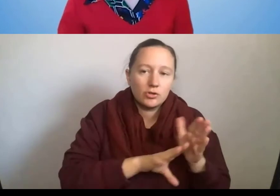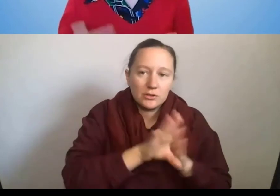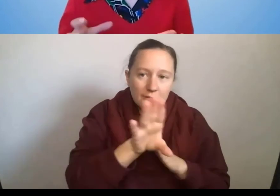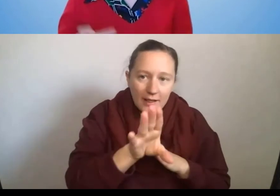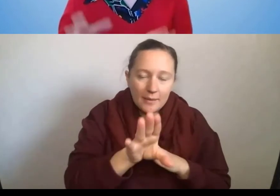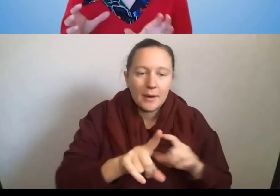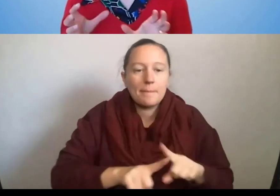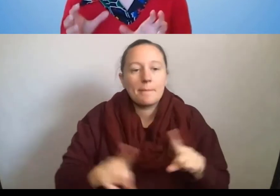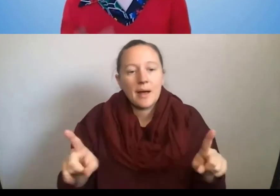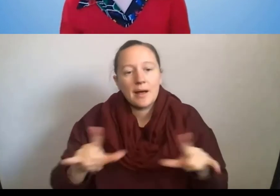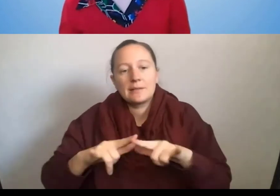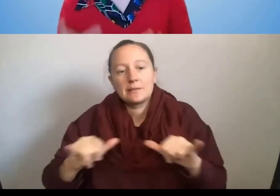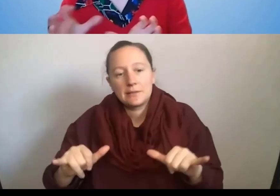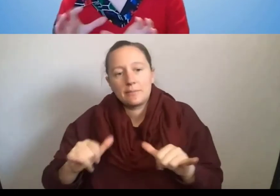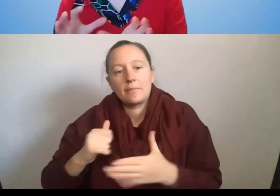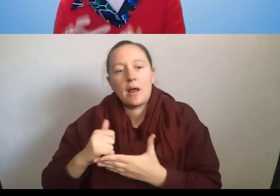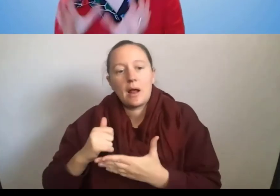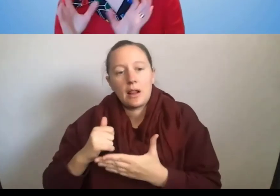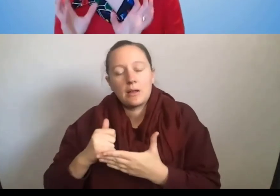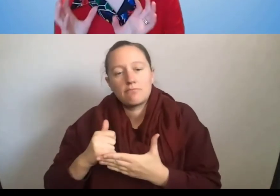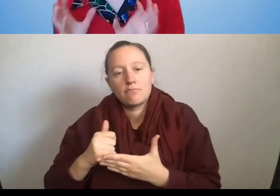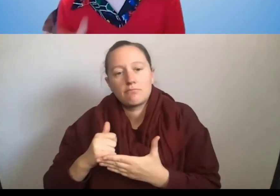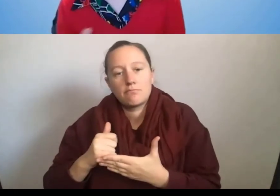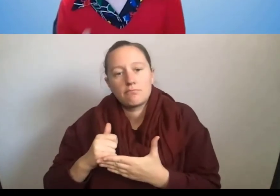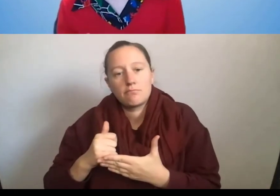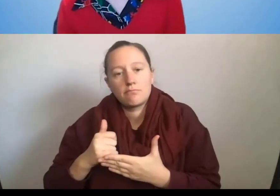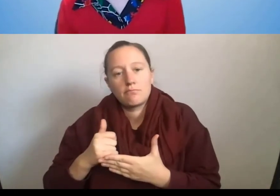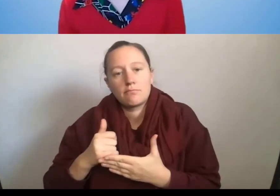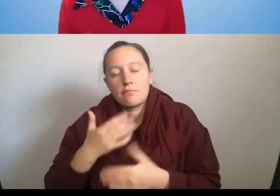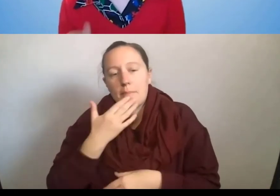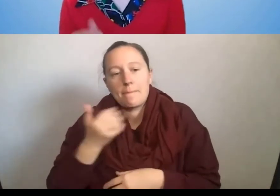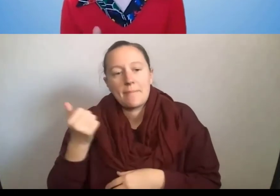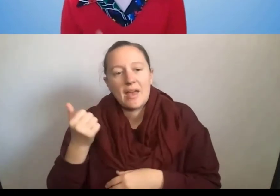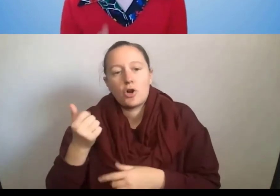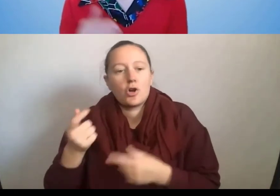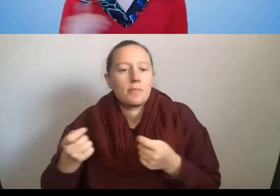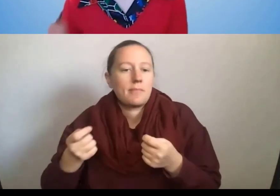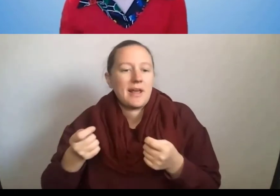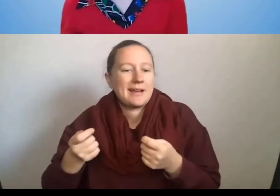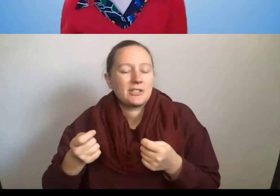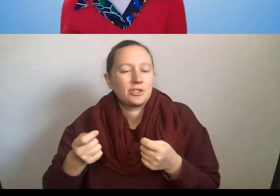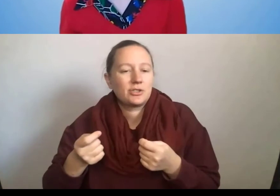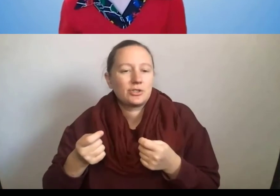but also helping you get a much better handle on the commercialization